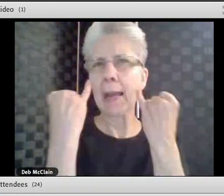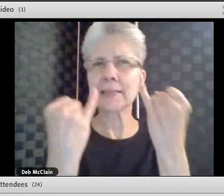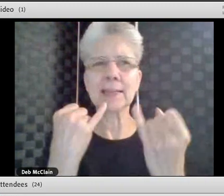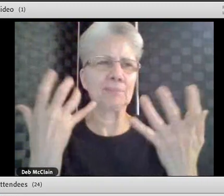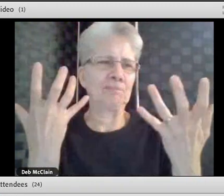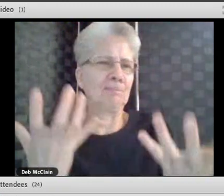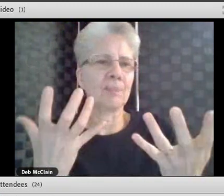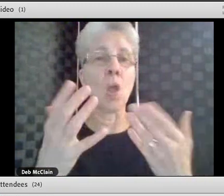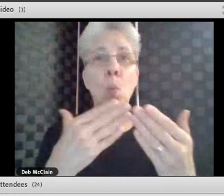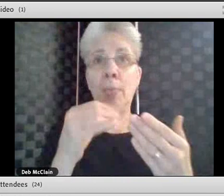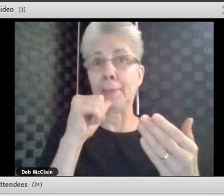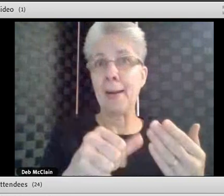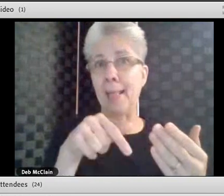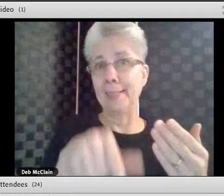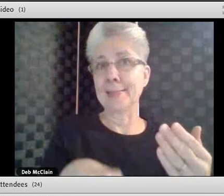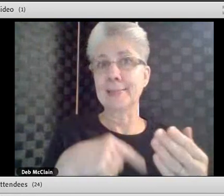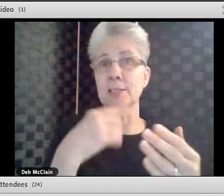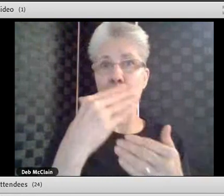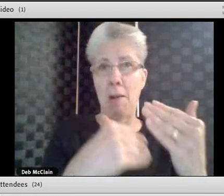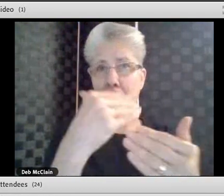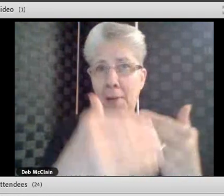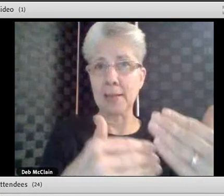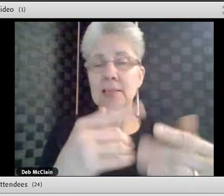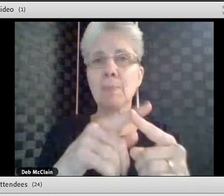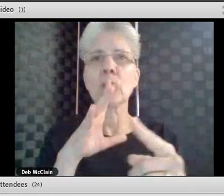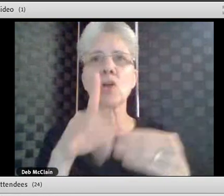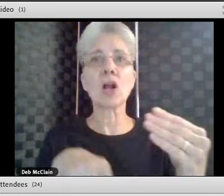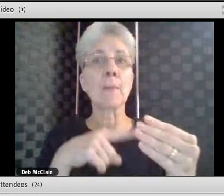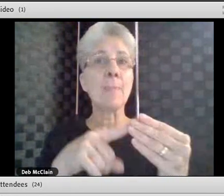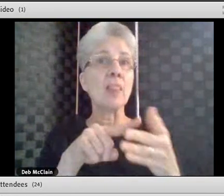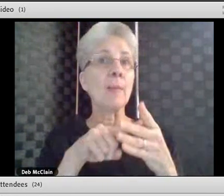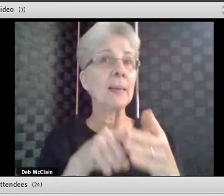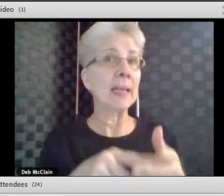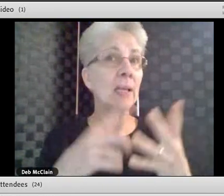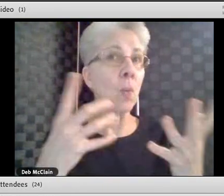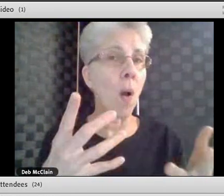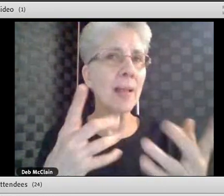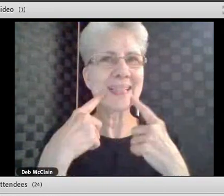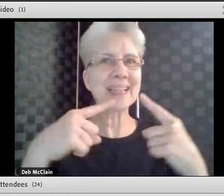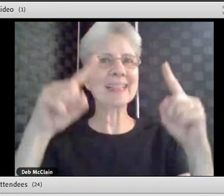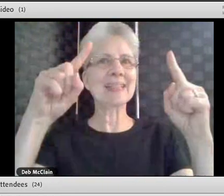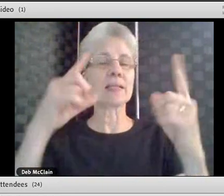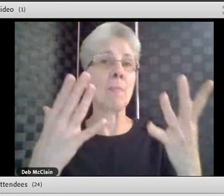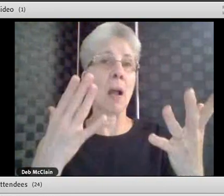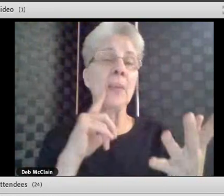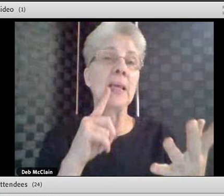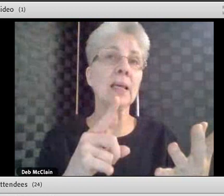You just can't get an idea of whether or not this is progress, but what we talked about the beginning,